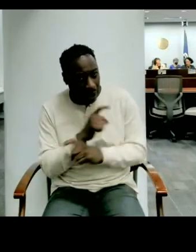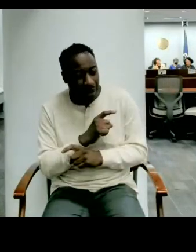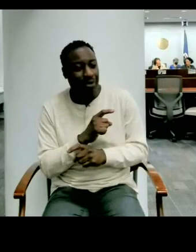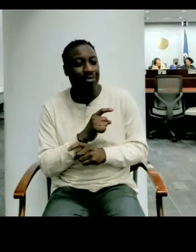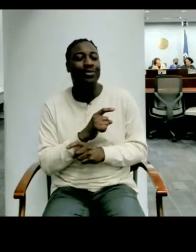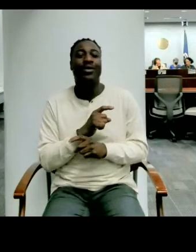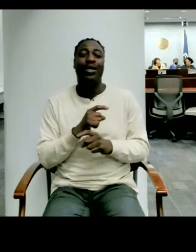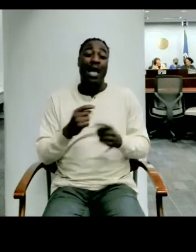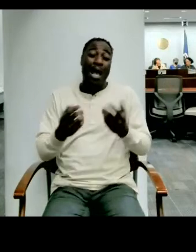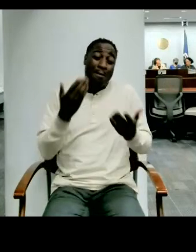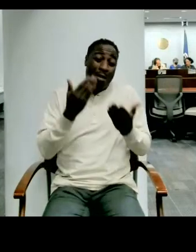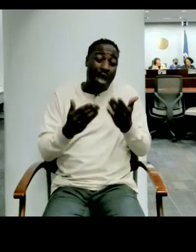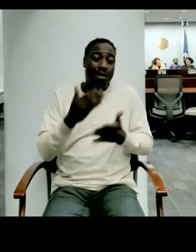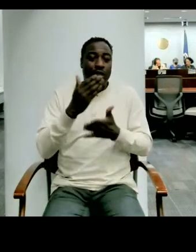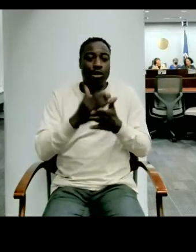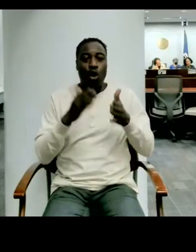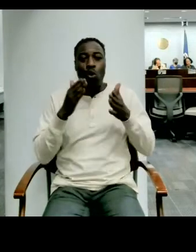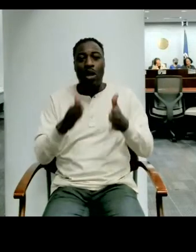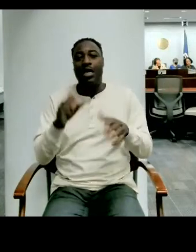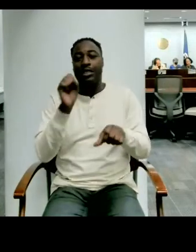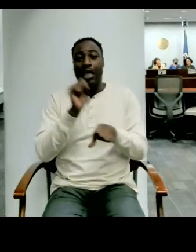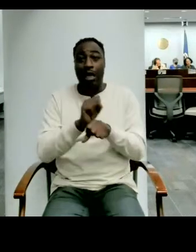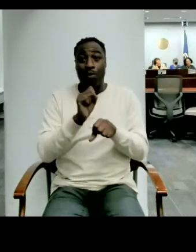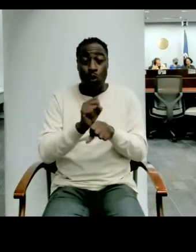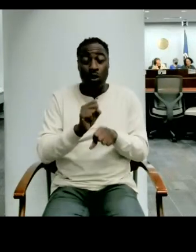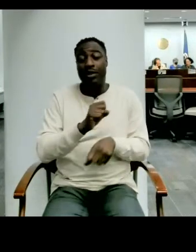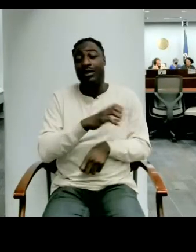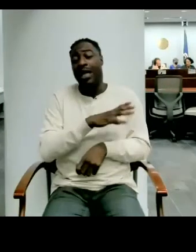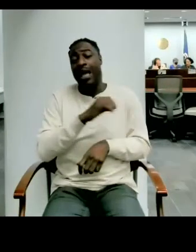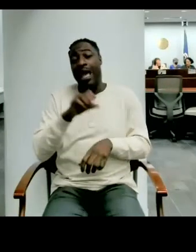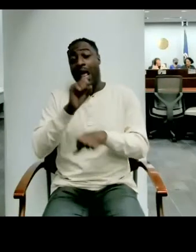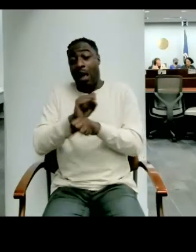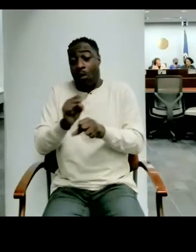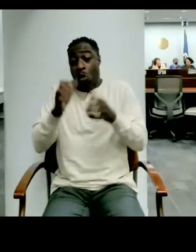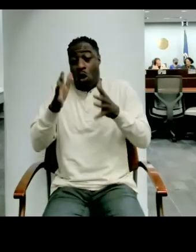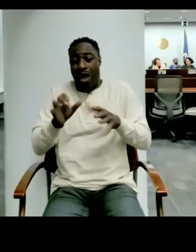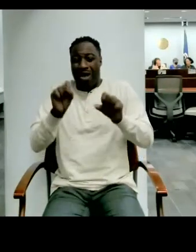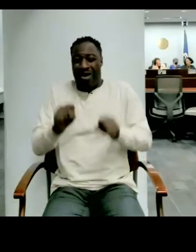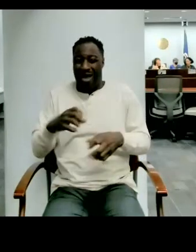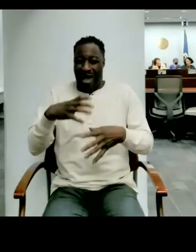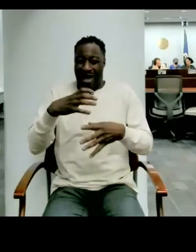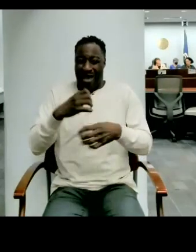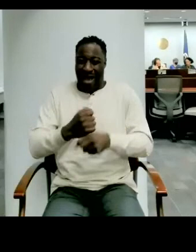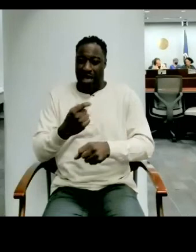ways in which employees and employers could get kind of a simpler condensed version of that too.